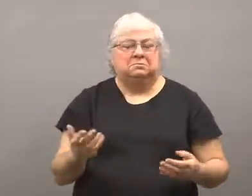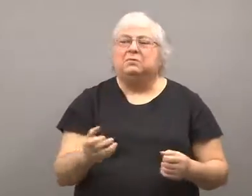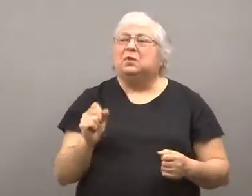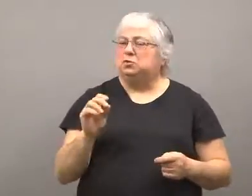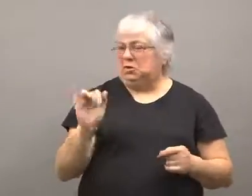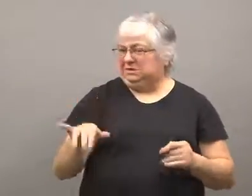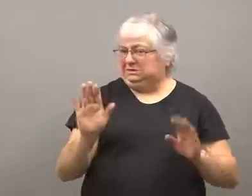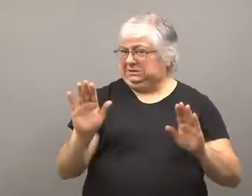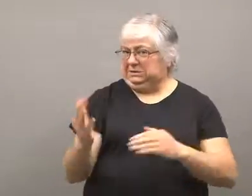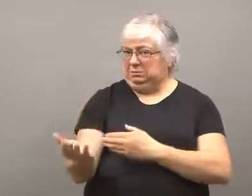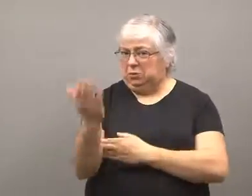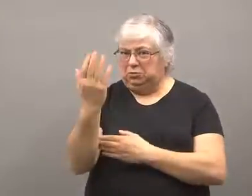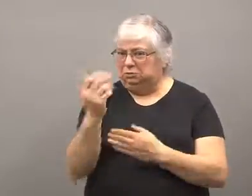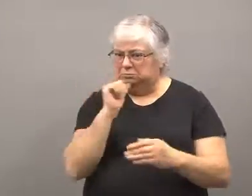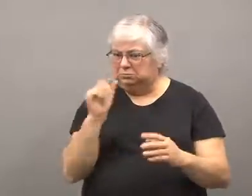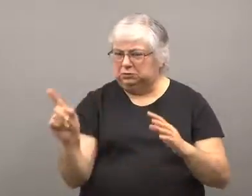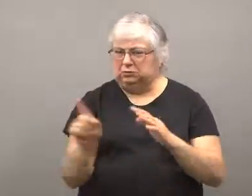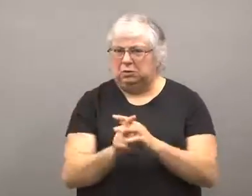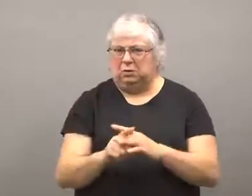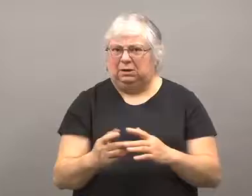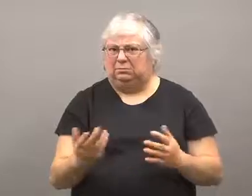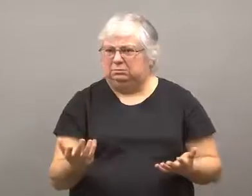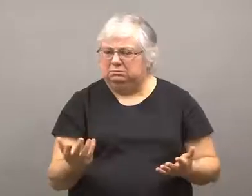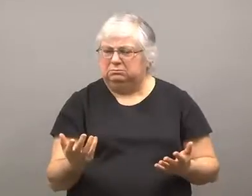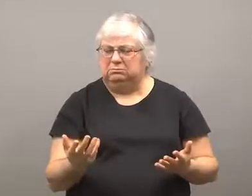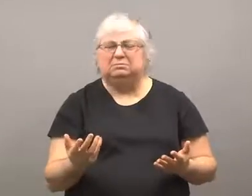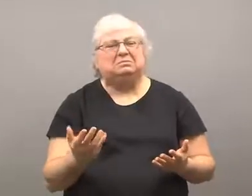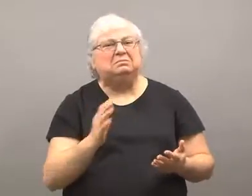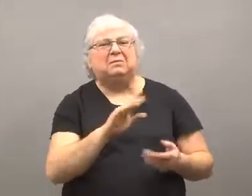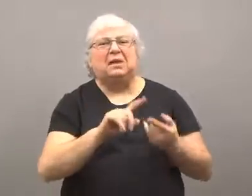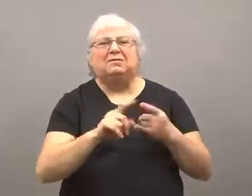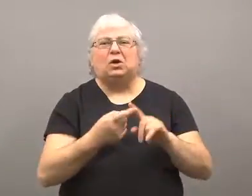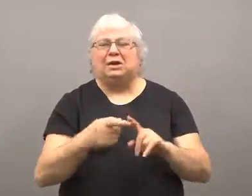He didn't show up on Sunday morning.